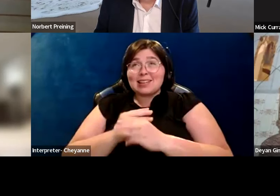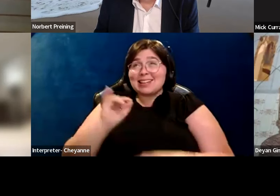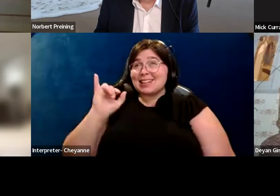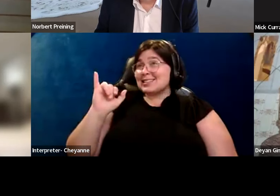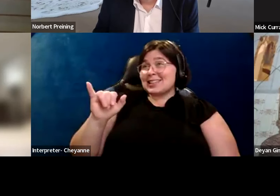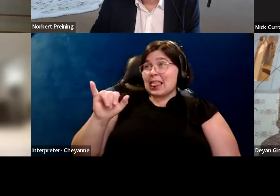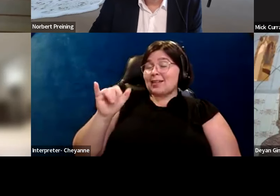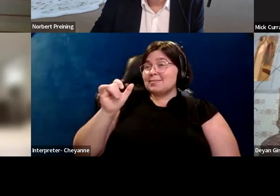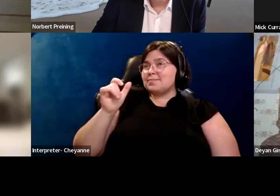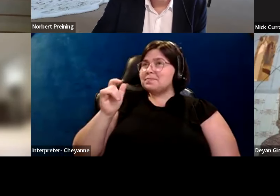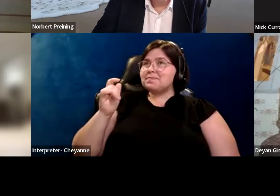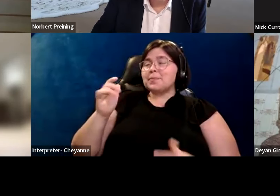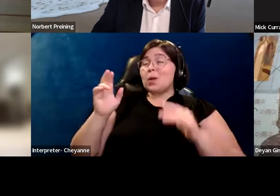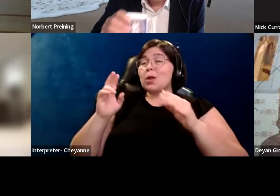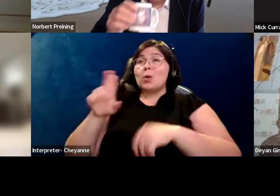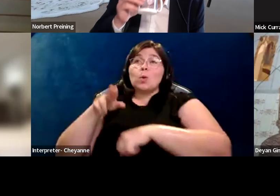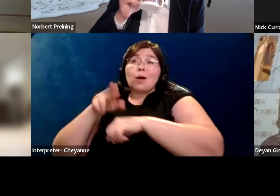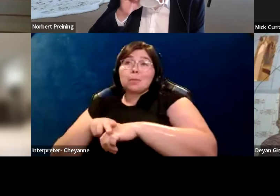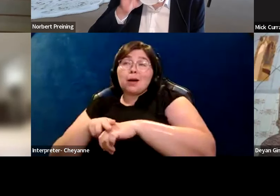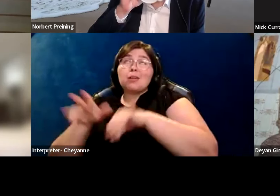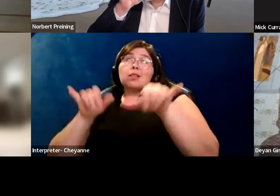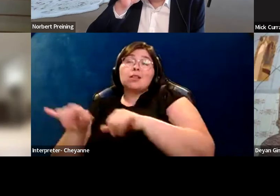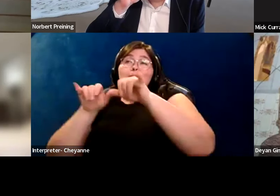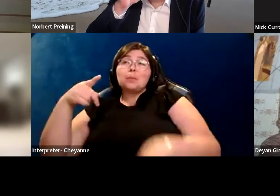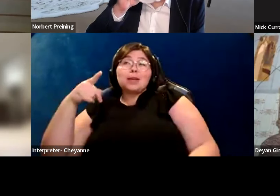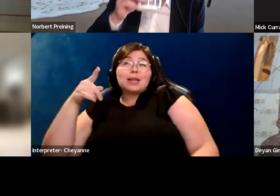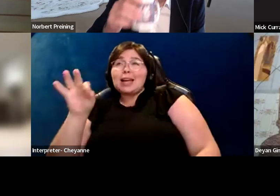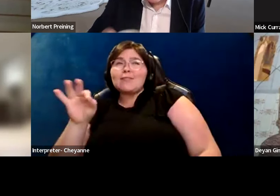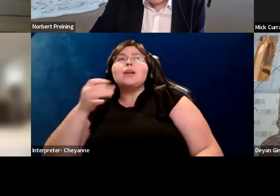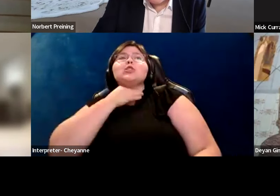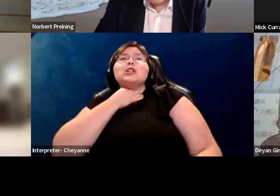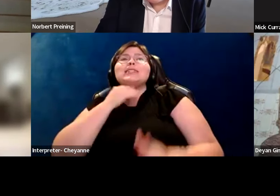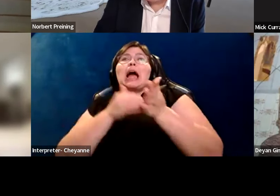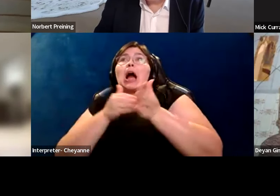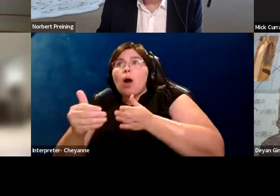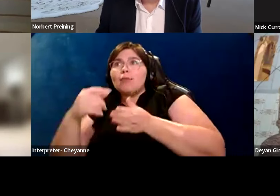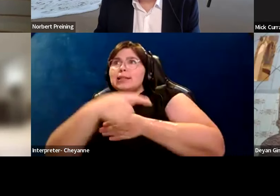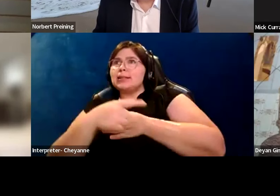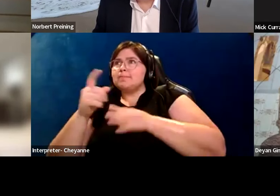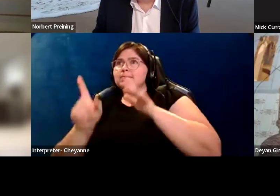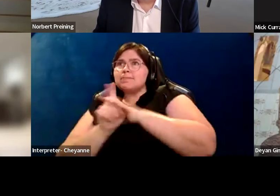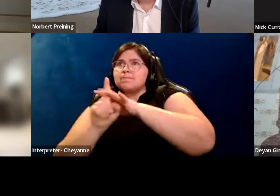Is that a normal experience with PDFs? How big of a problem is this, really? Yeah, of course.